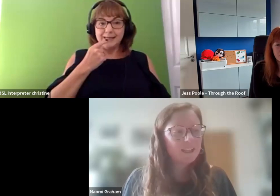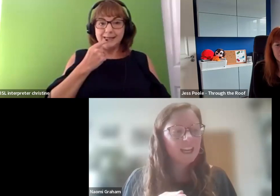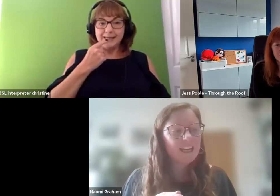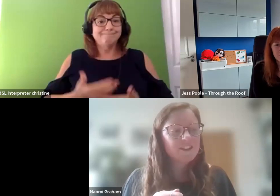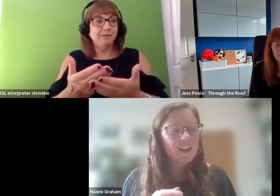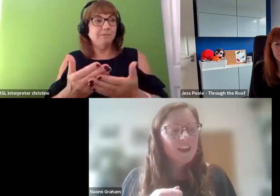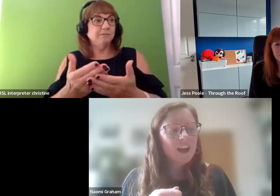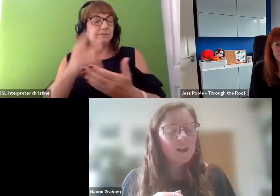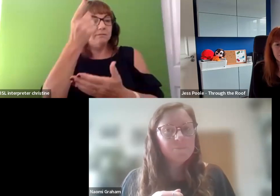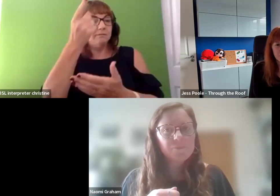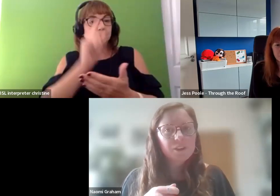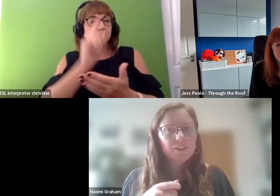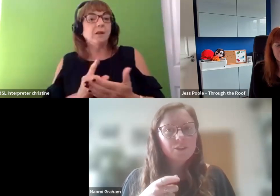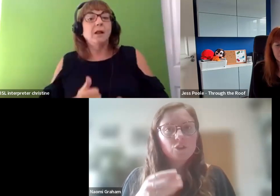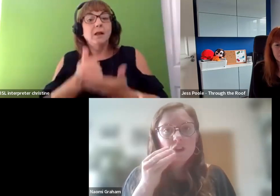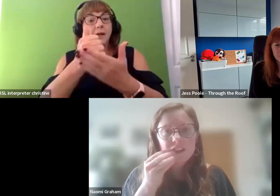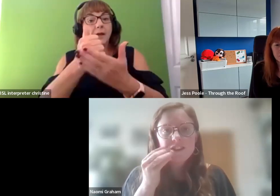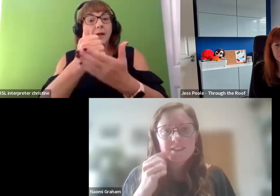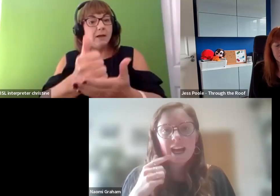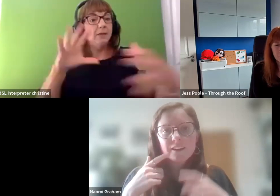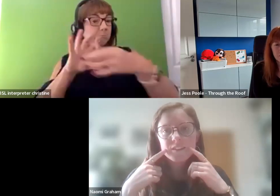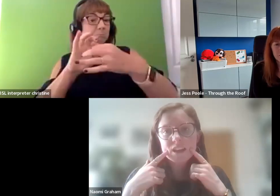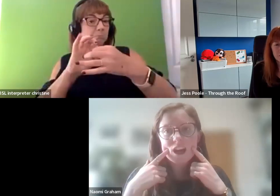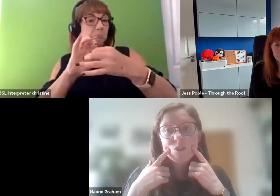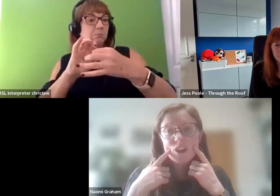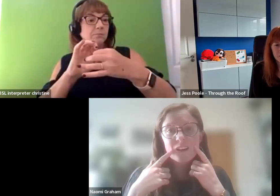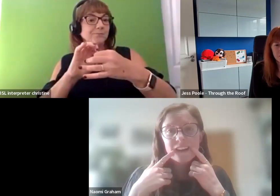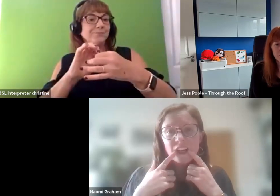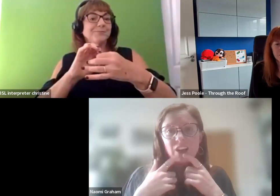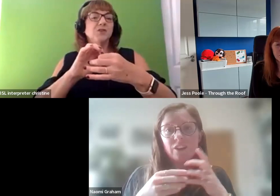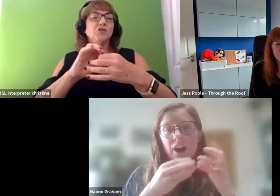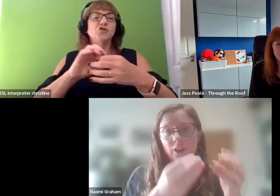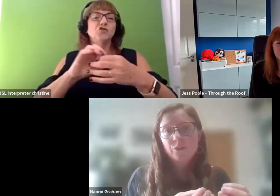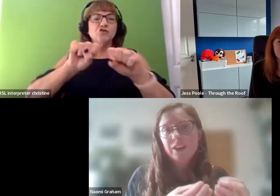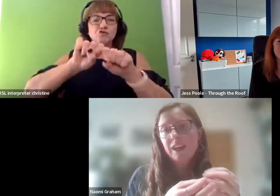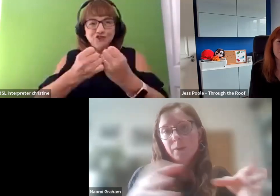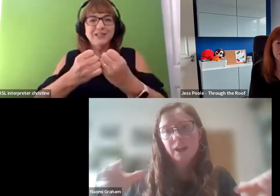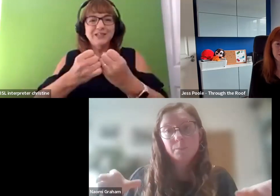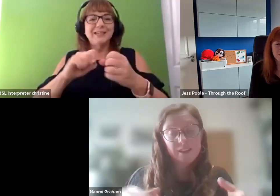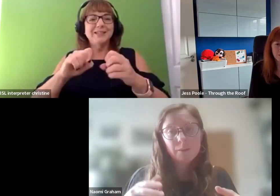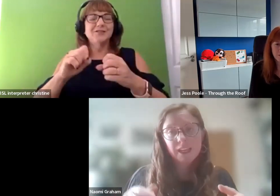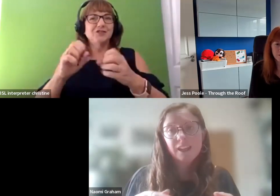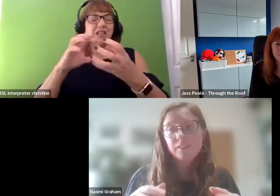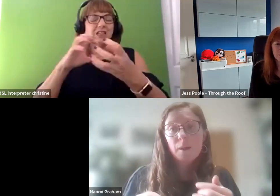help them engage. Crunchy snacks are really really good. I often in my particular kids